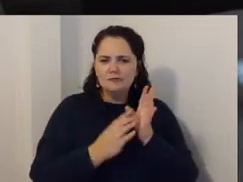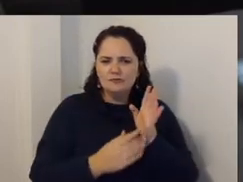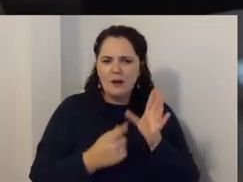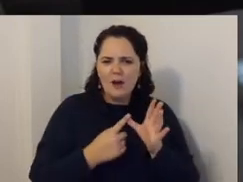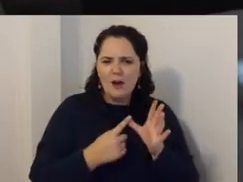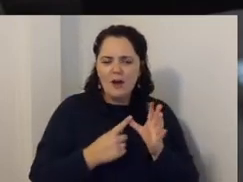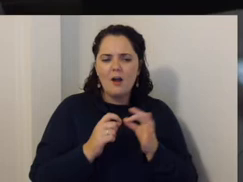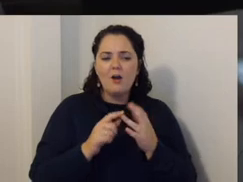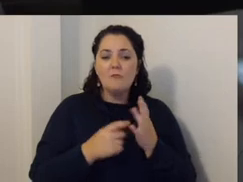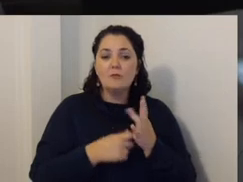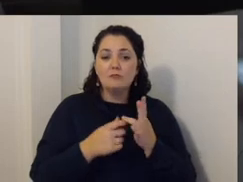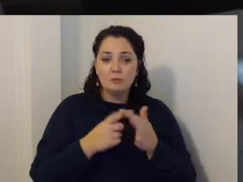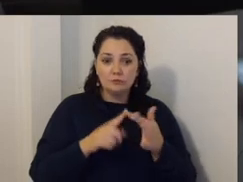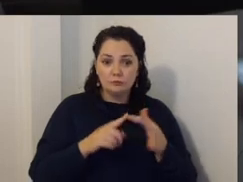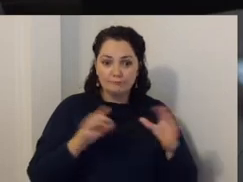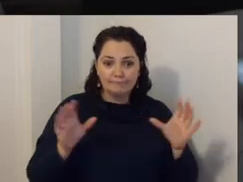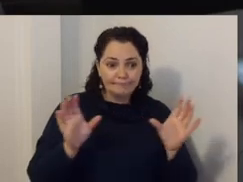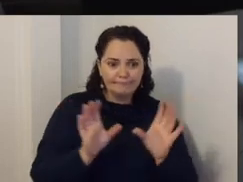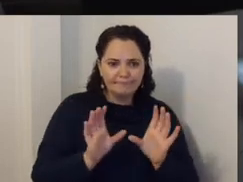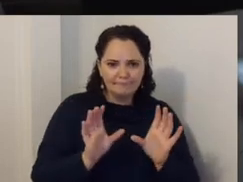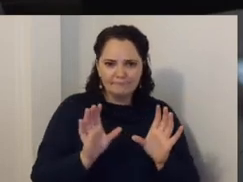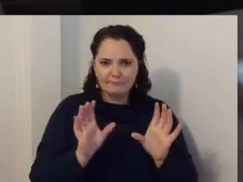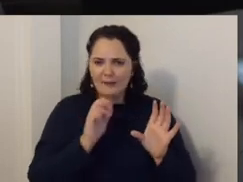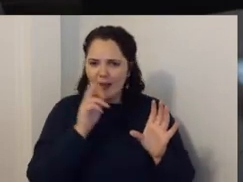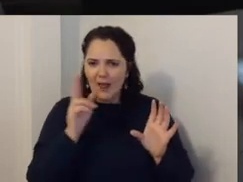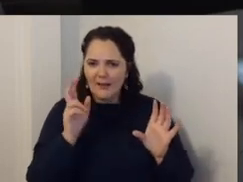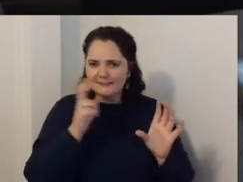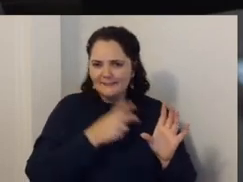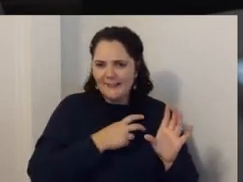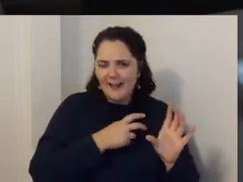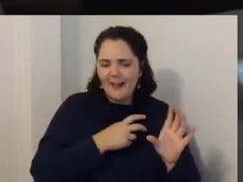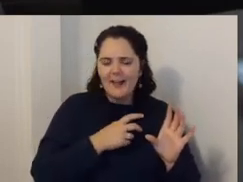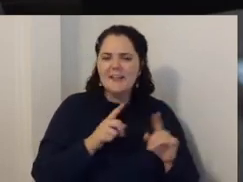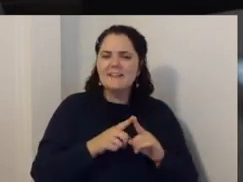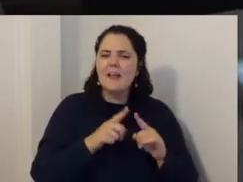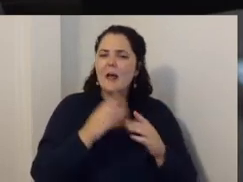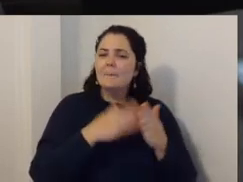body in and out of the light, think about the simplicity of Vouet's Woman Playing a Guitar,